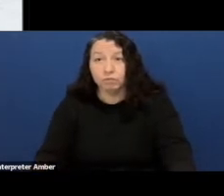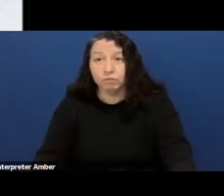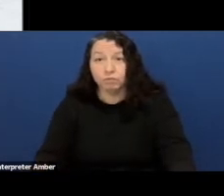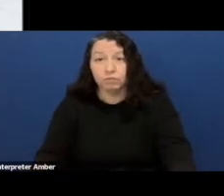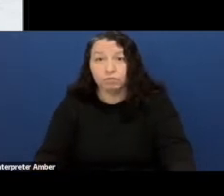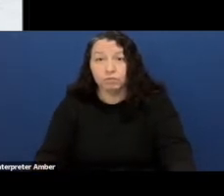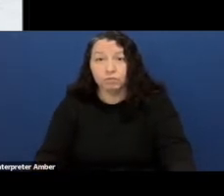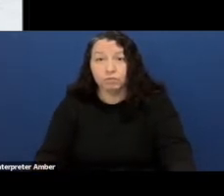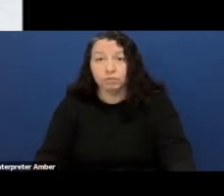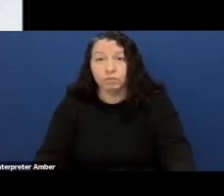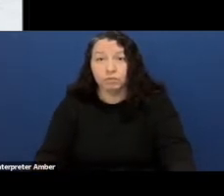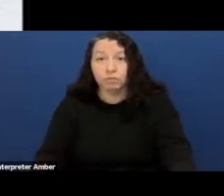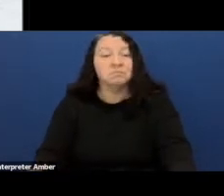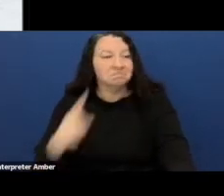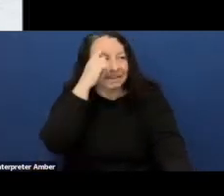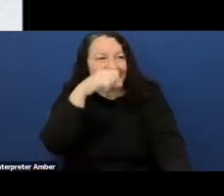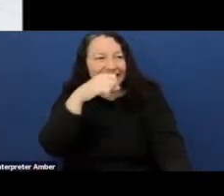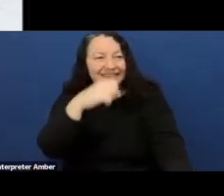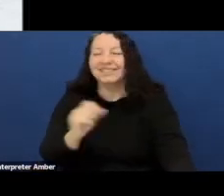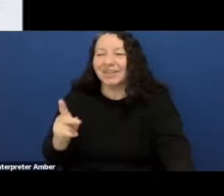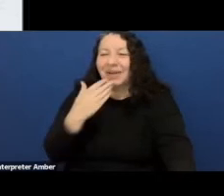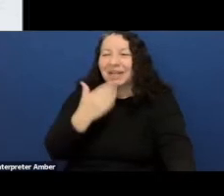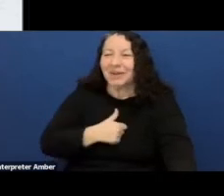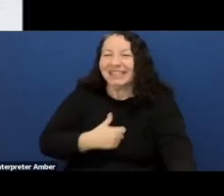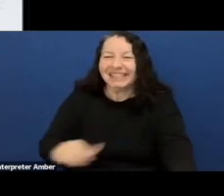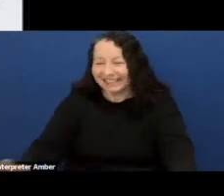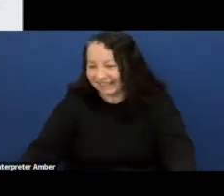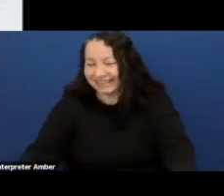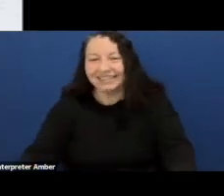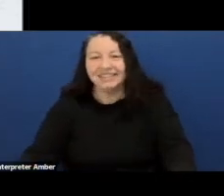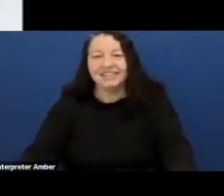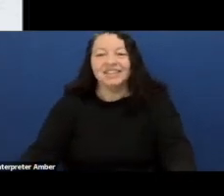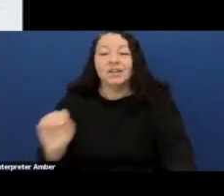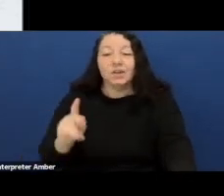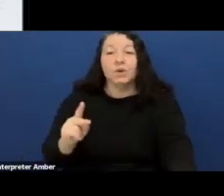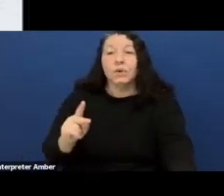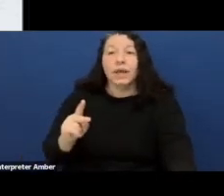Is this better now? I think so.